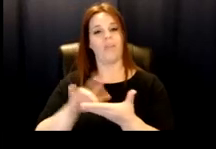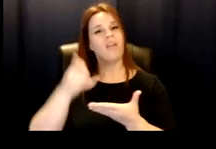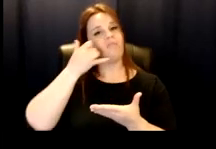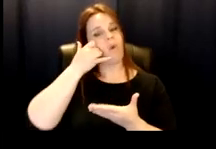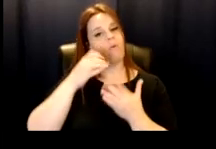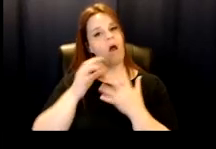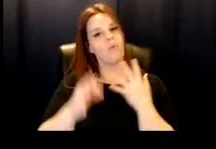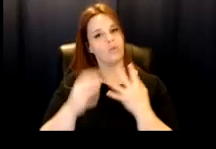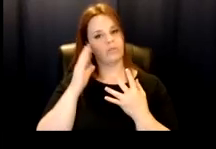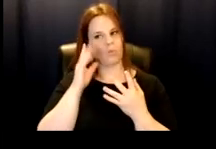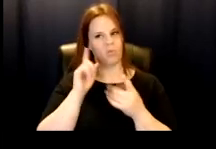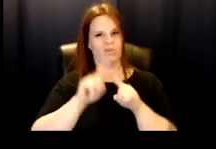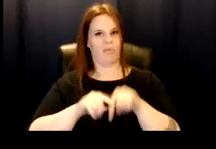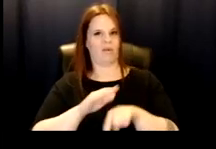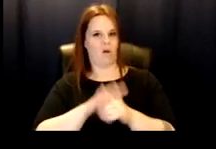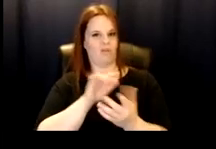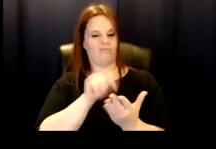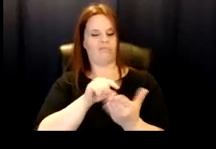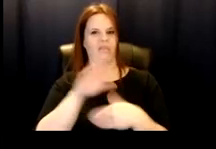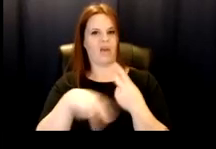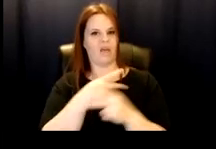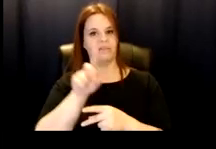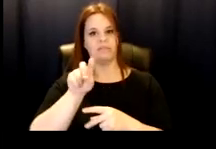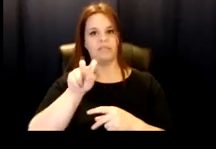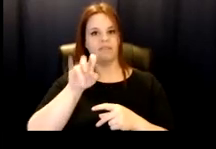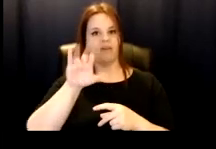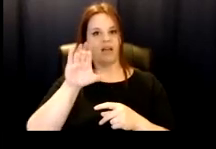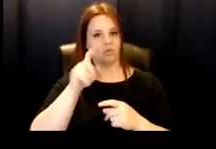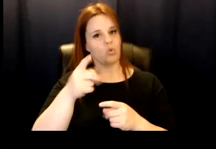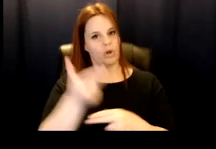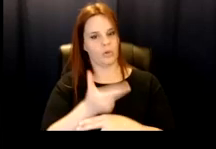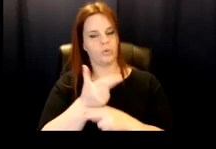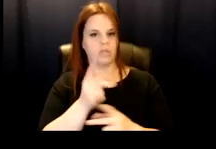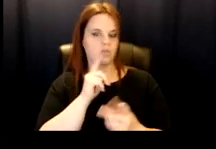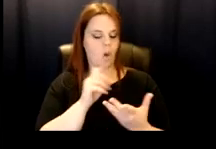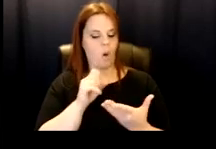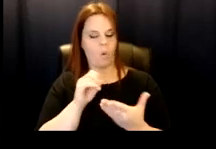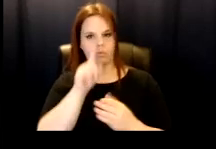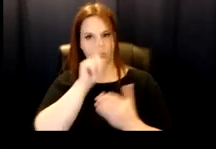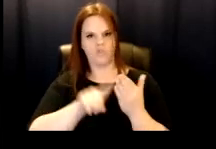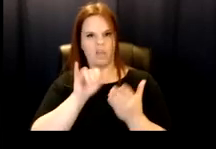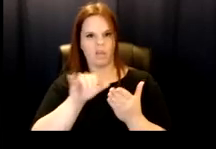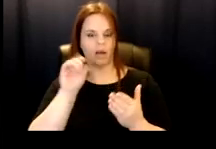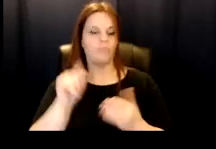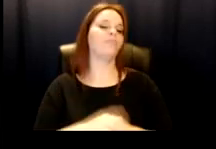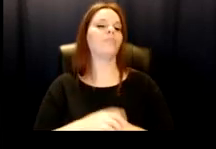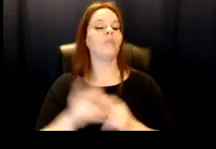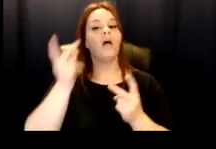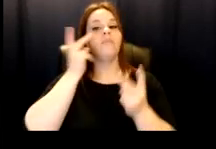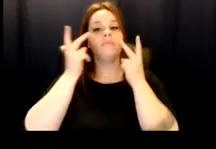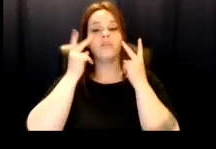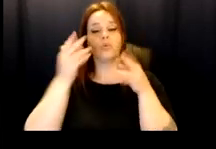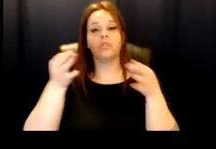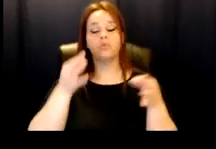will differ depending on your device. Next slide. Visual description. To ensure equivalent